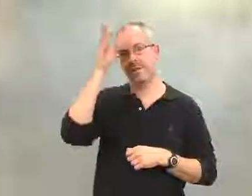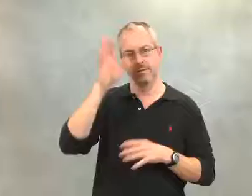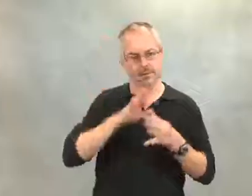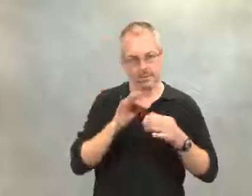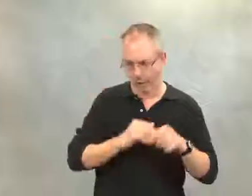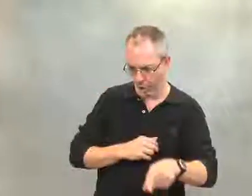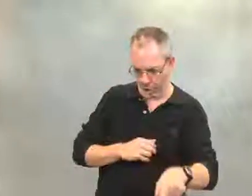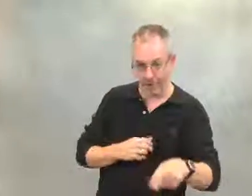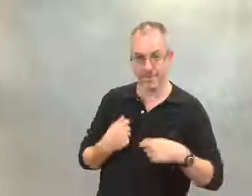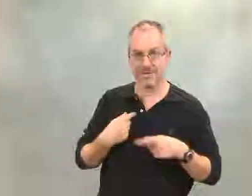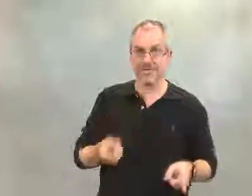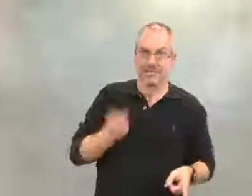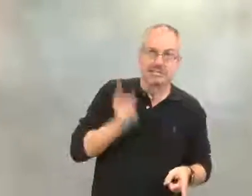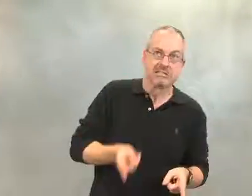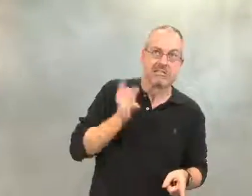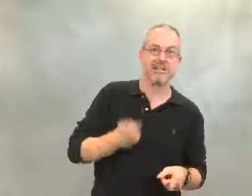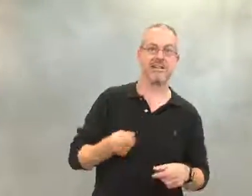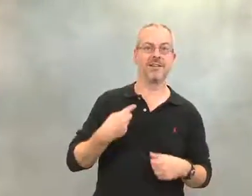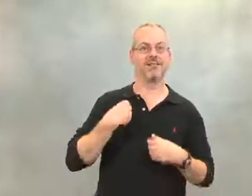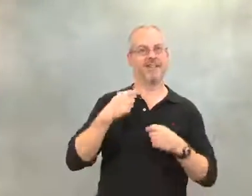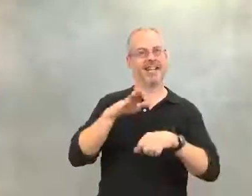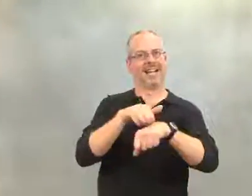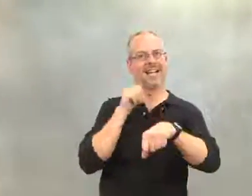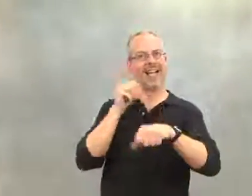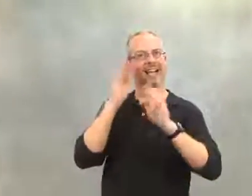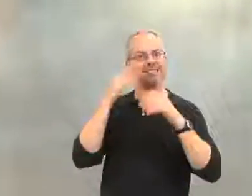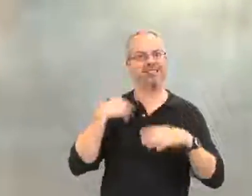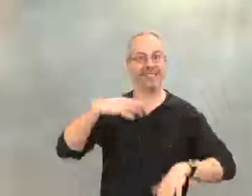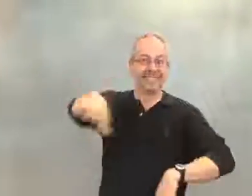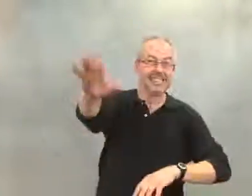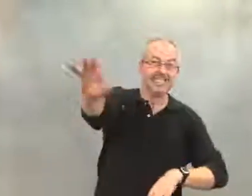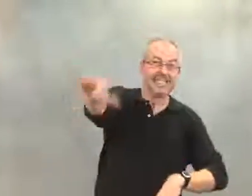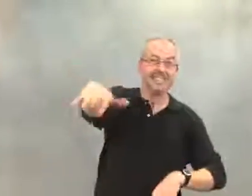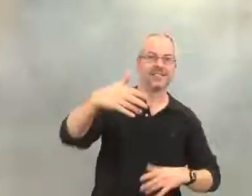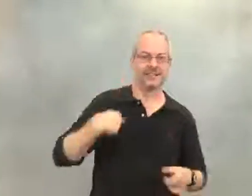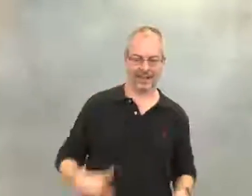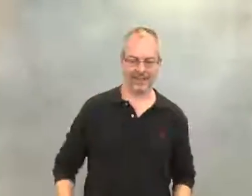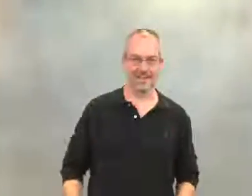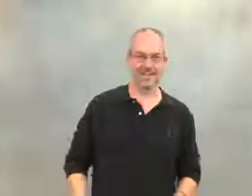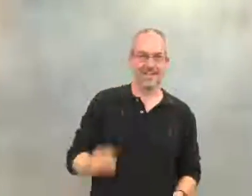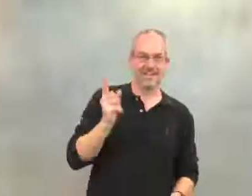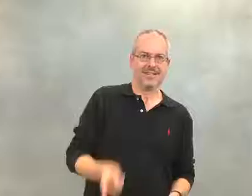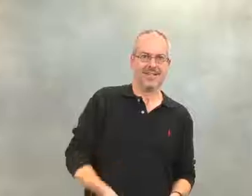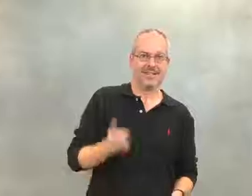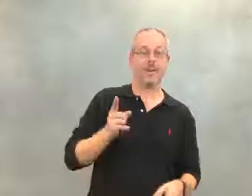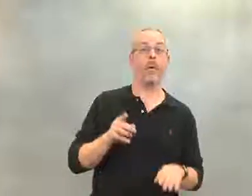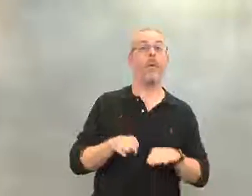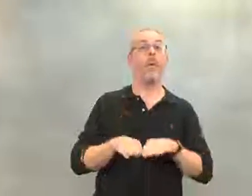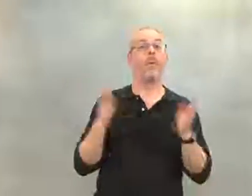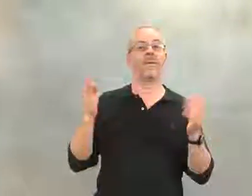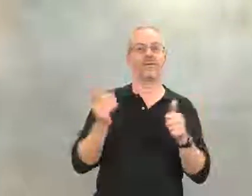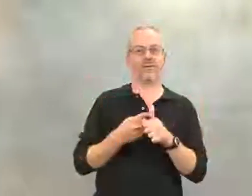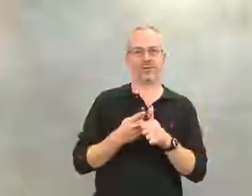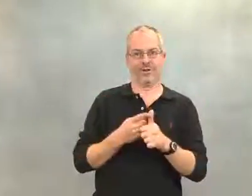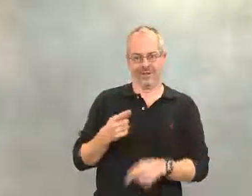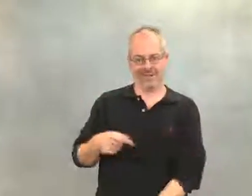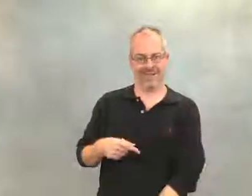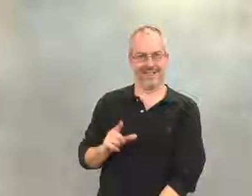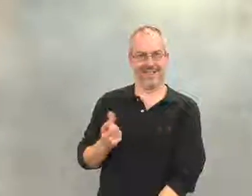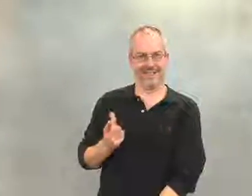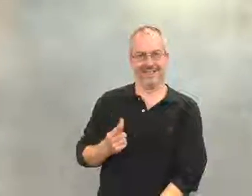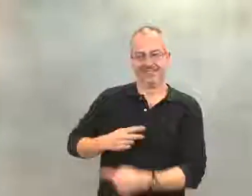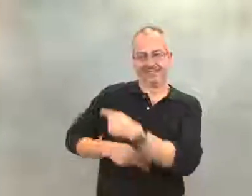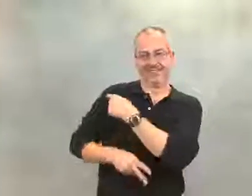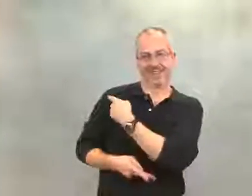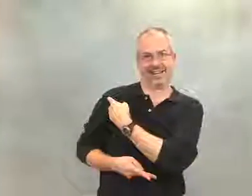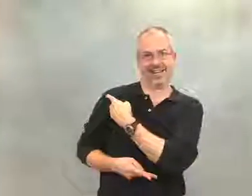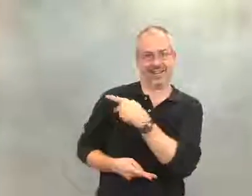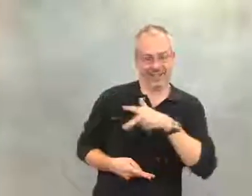My father said, "Look at his leg."